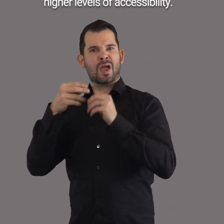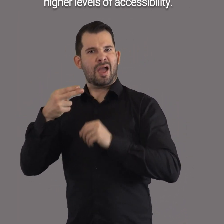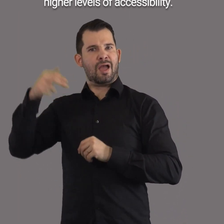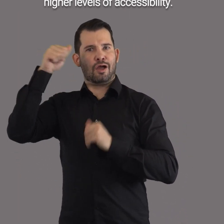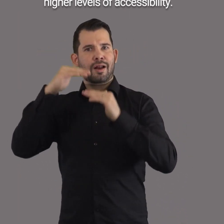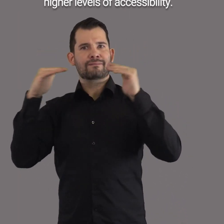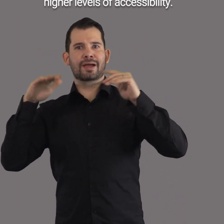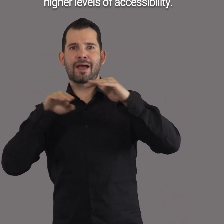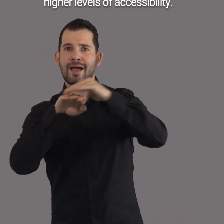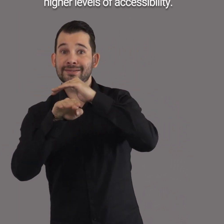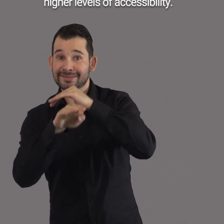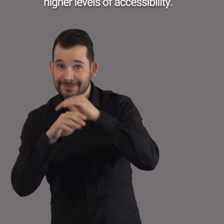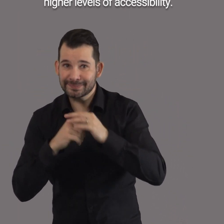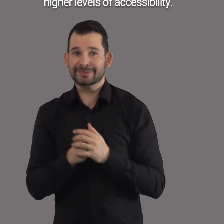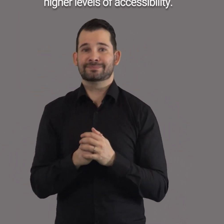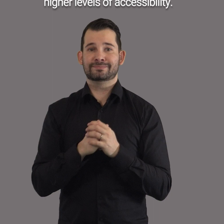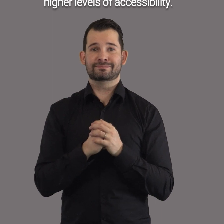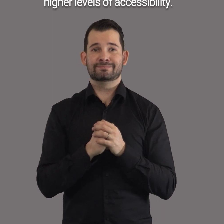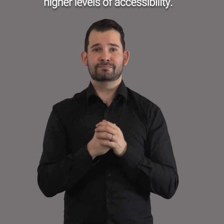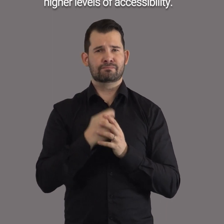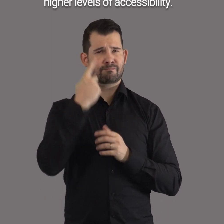higher levels of accessibility.